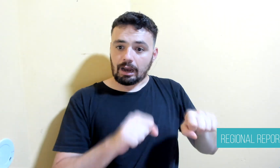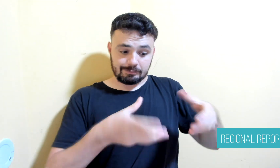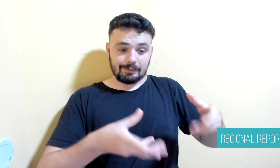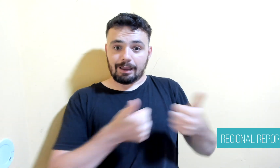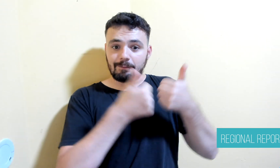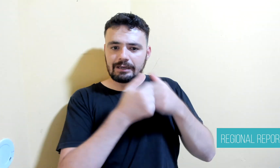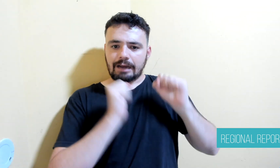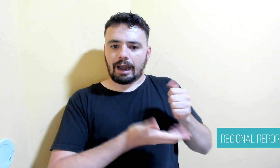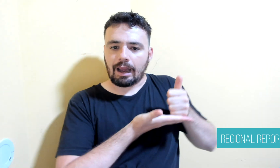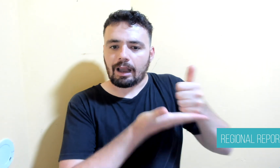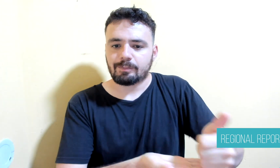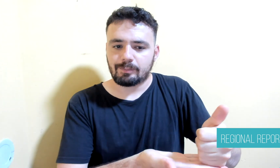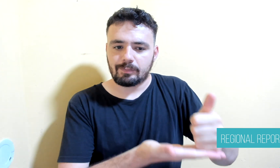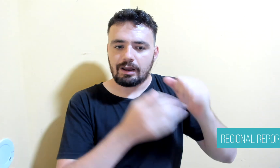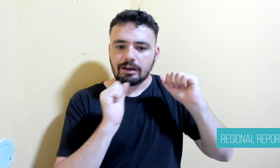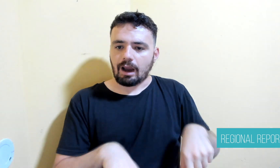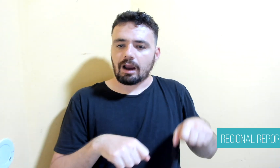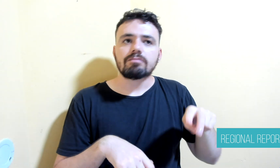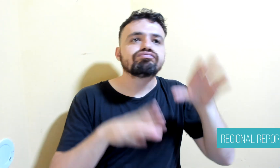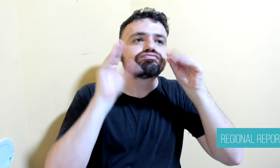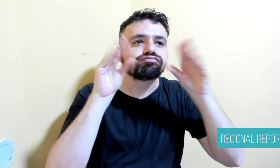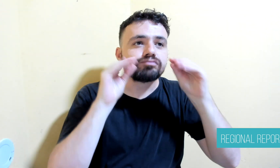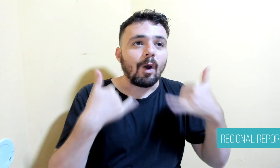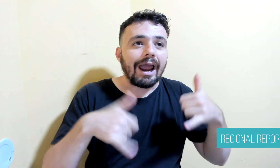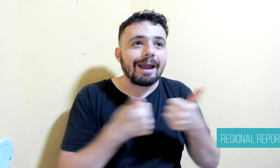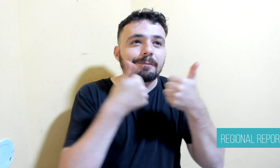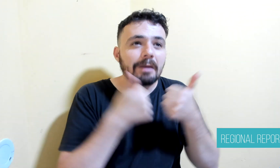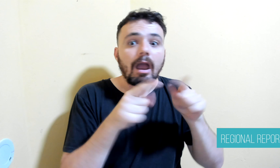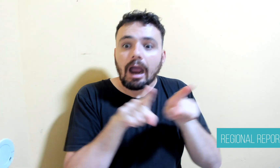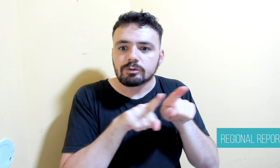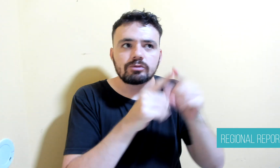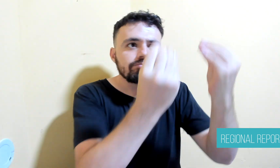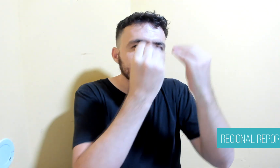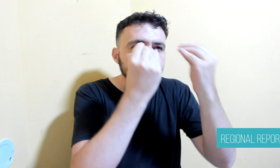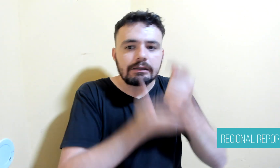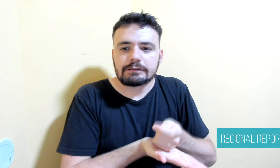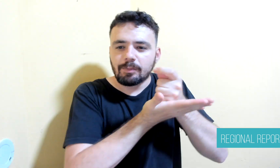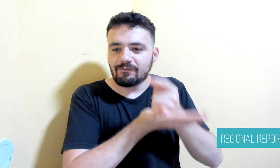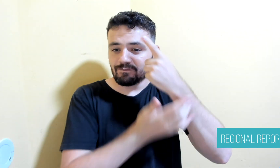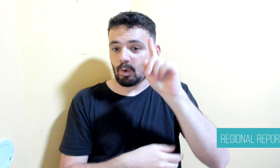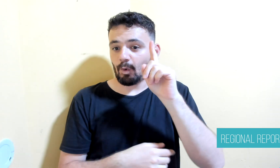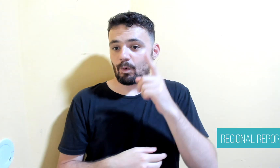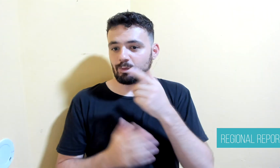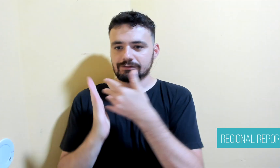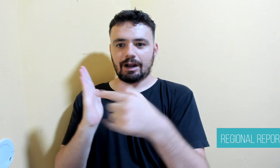tool operates is very simple: the games ask the children